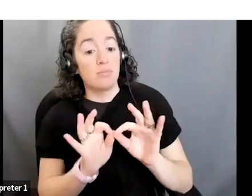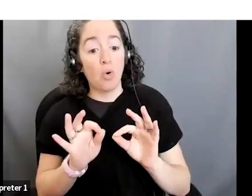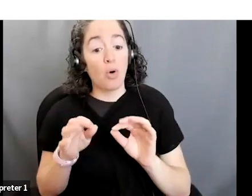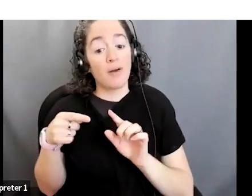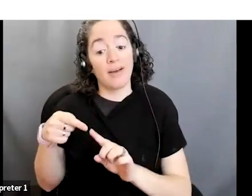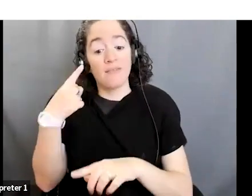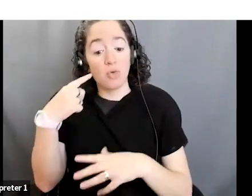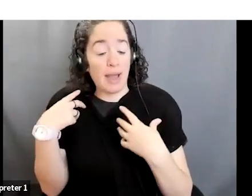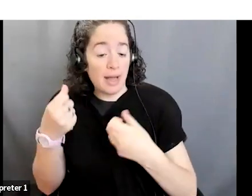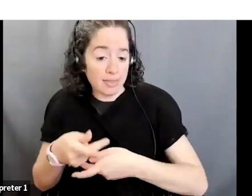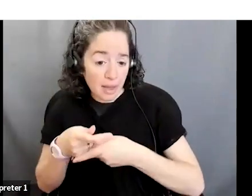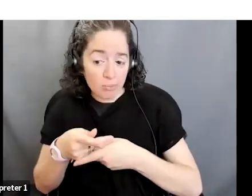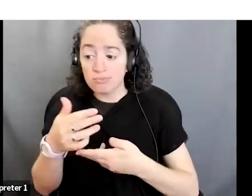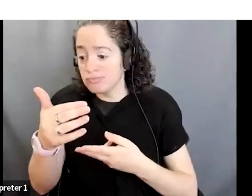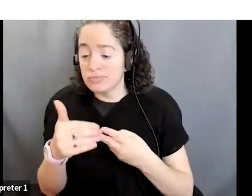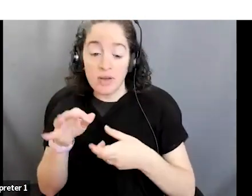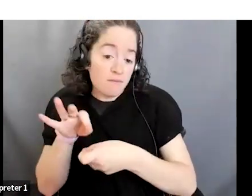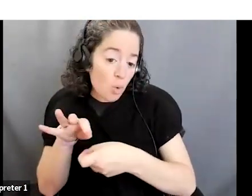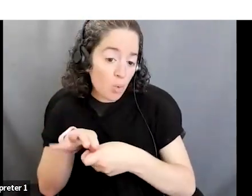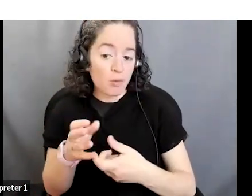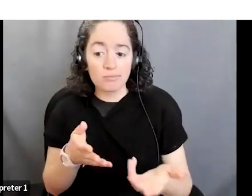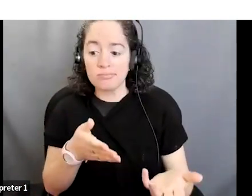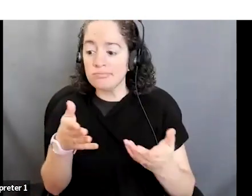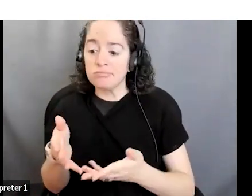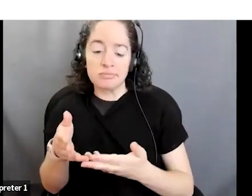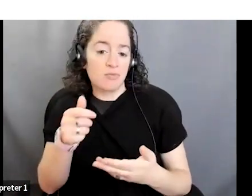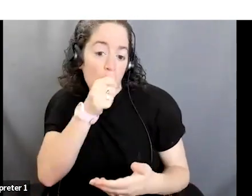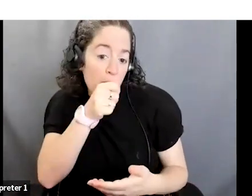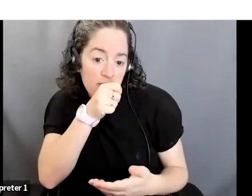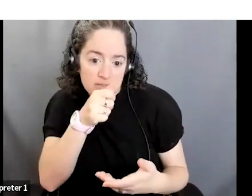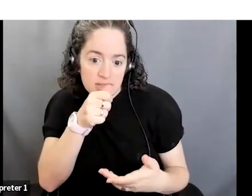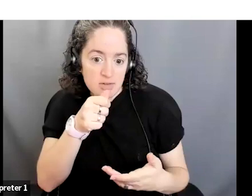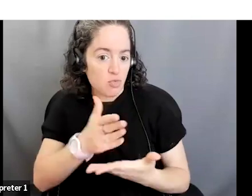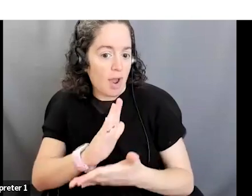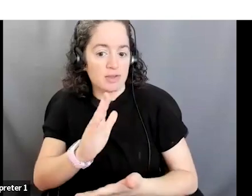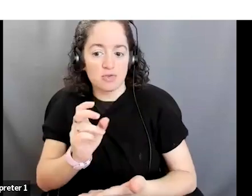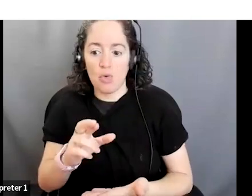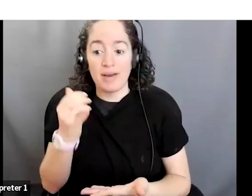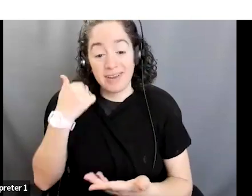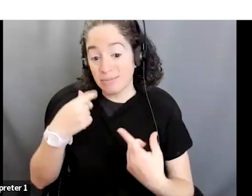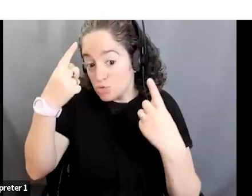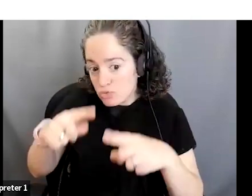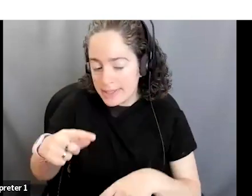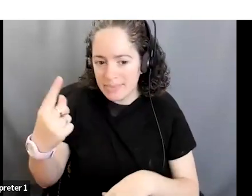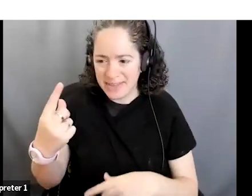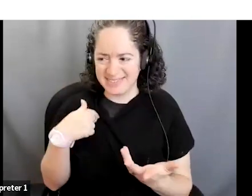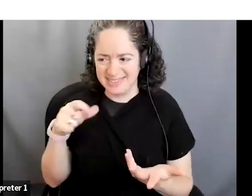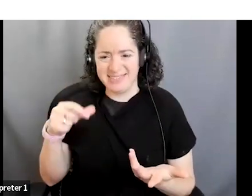and a lot of other areas where privacy and I'm agreeing to something, I need to know what I'm agreeing. I need to be able to read